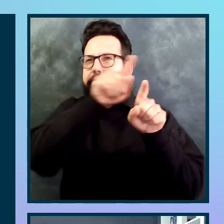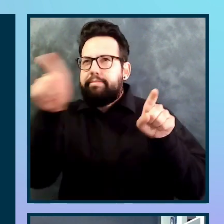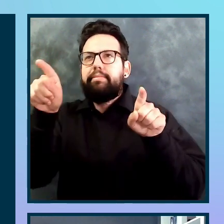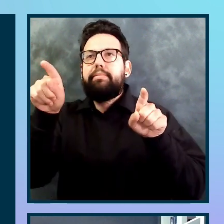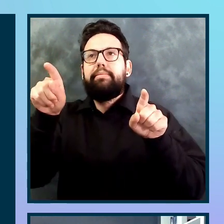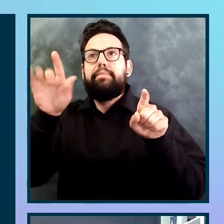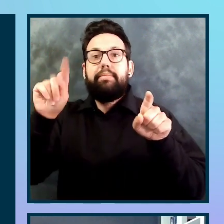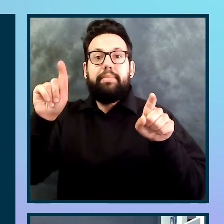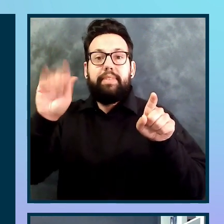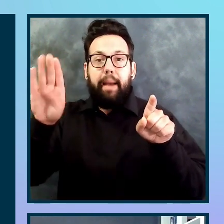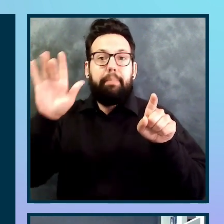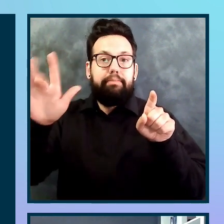where should you go next,